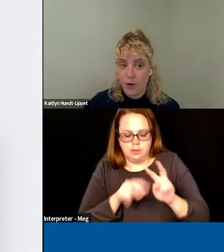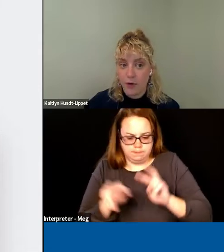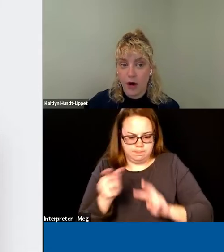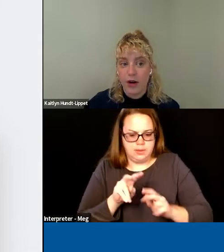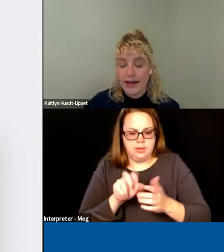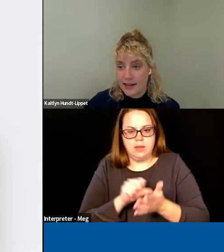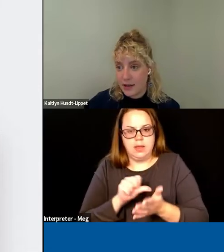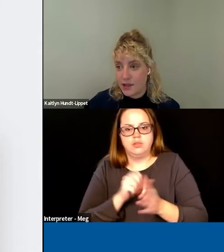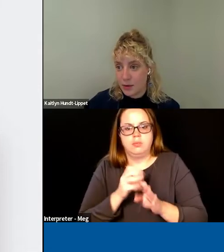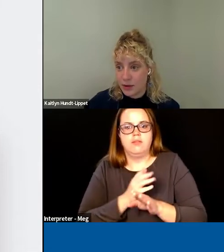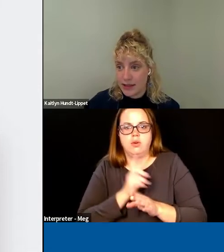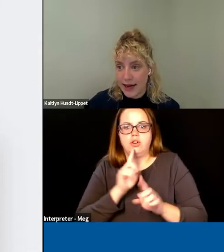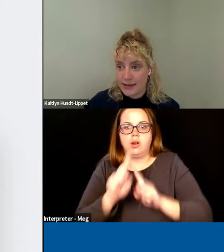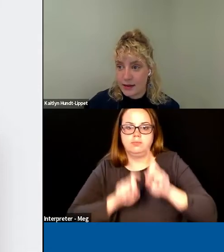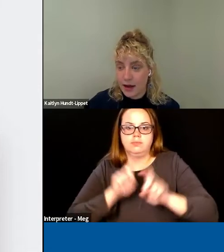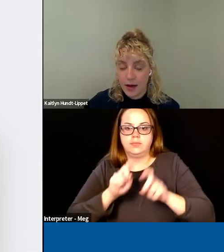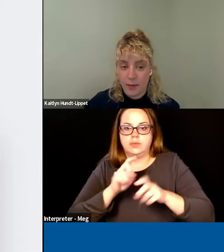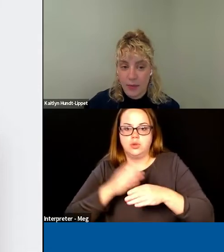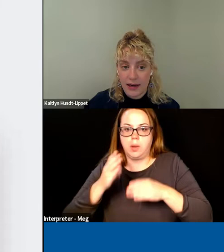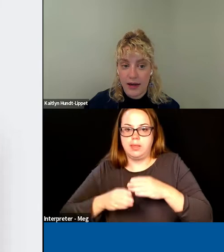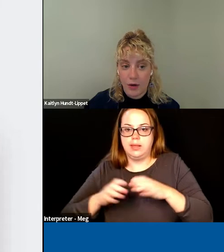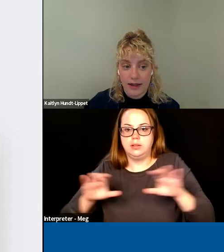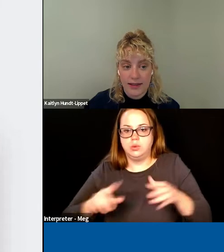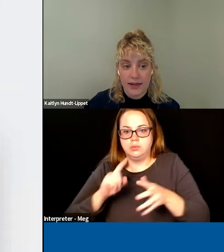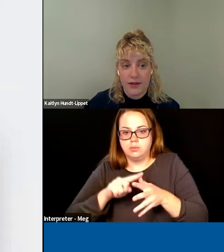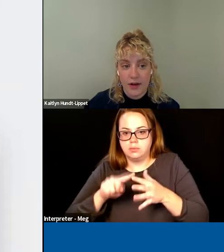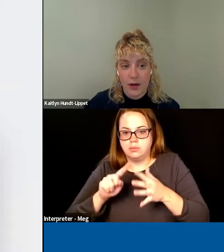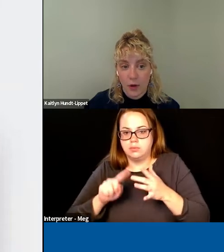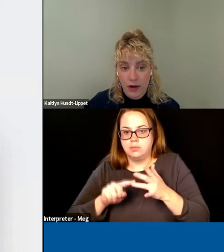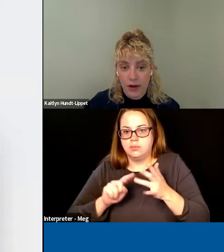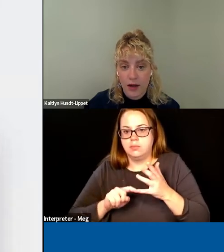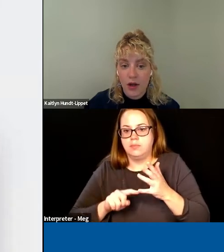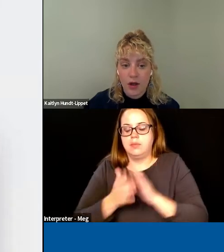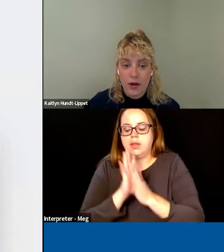before you're asking them to complete tasks. Getting orientated is very important.